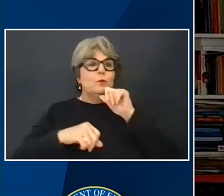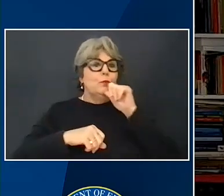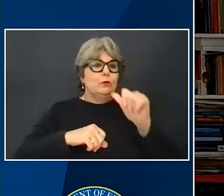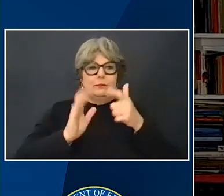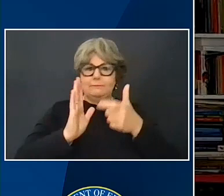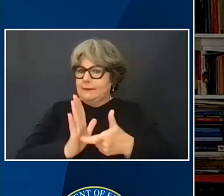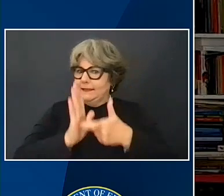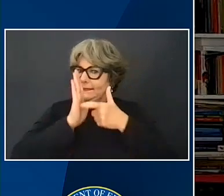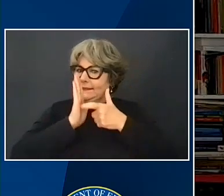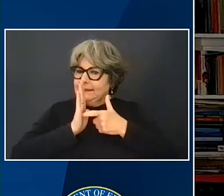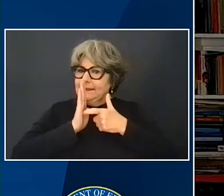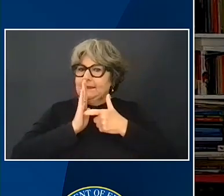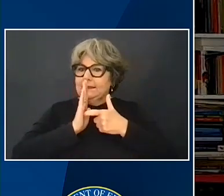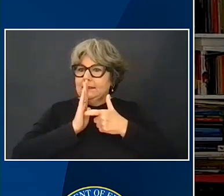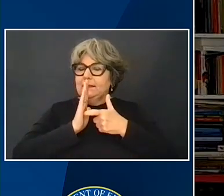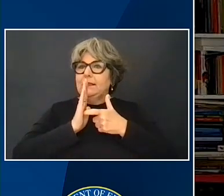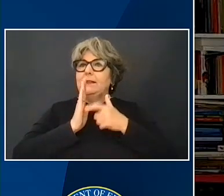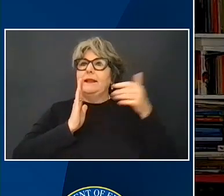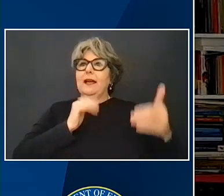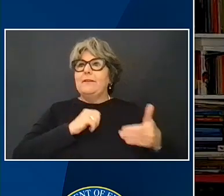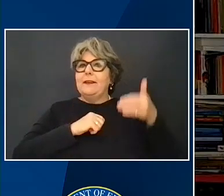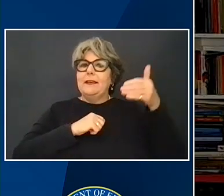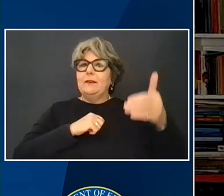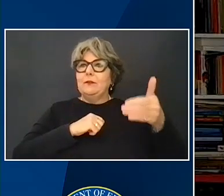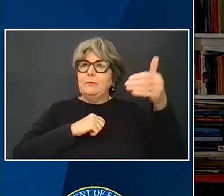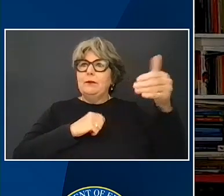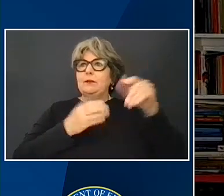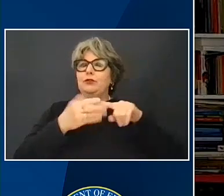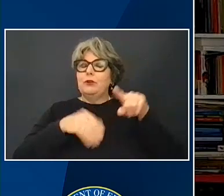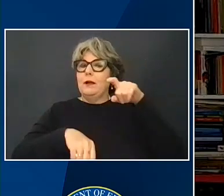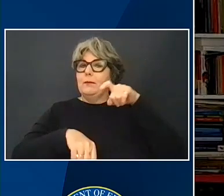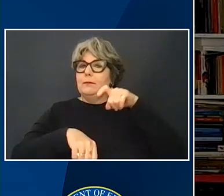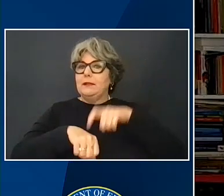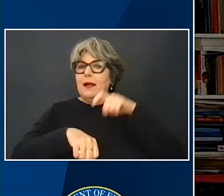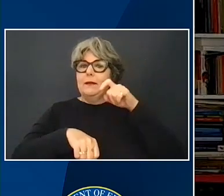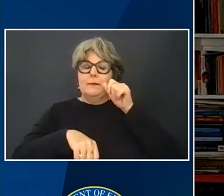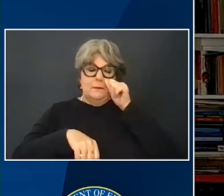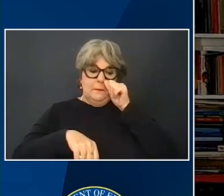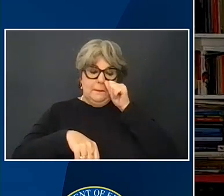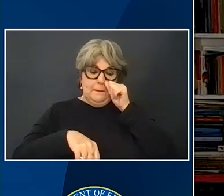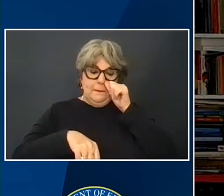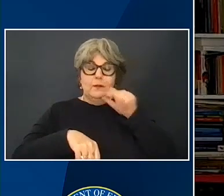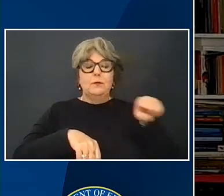do have intermediate checkpoints to make sure that their hope and belief that they